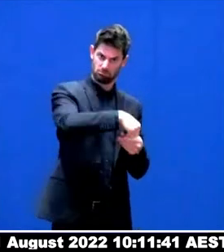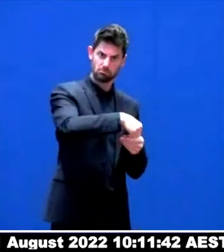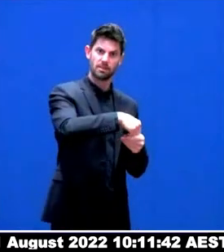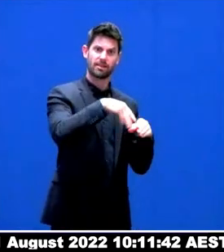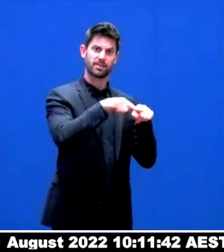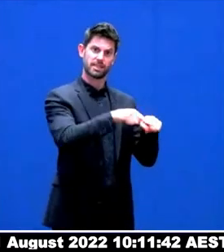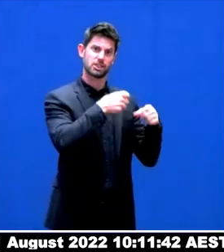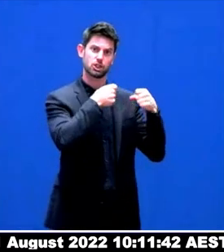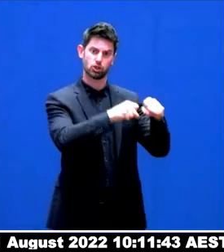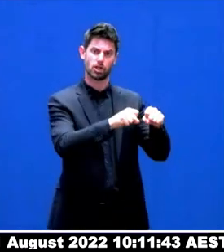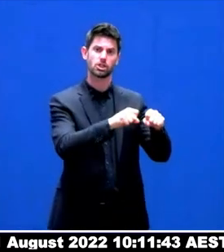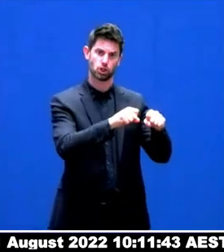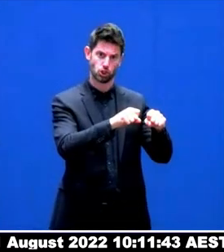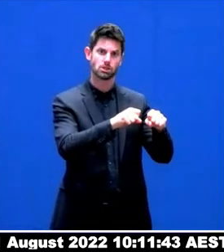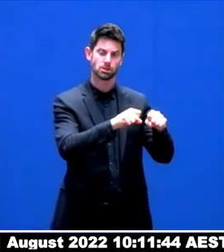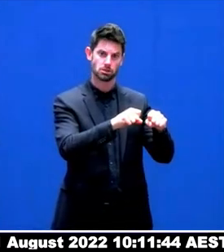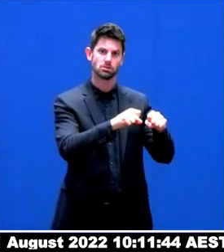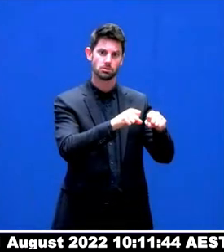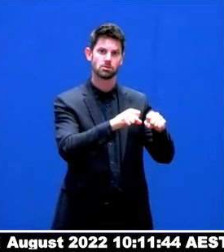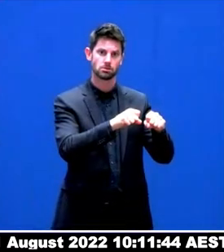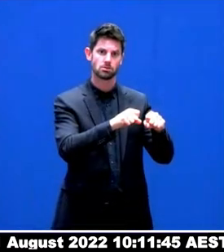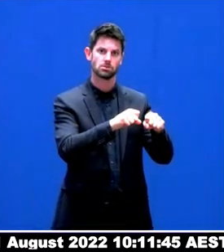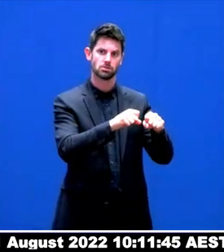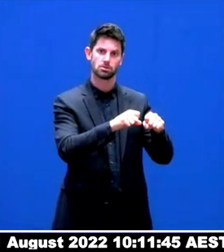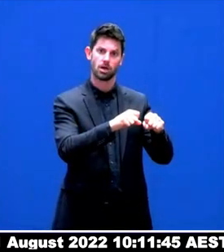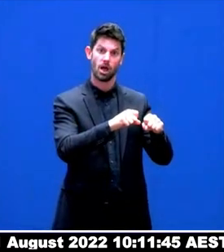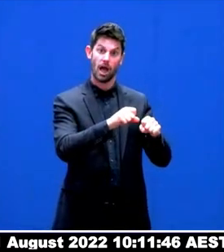the Strategy and starting with how we actually consulted on the Strategy.